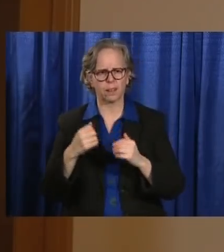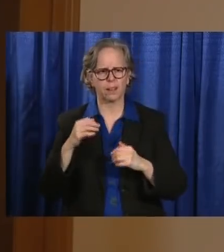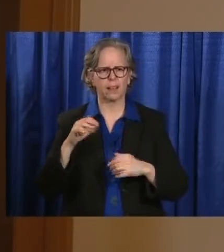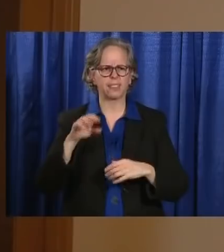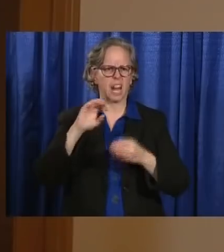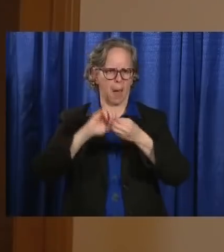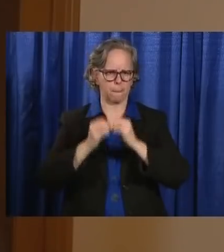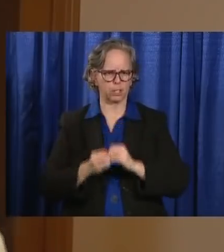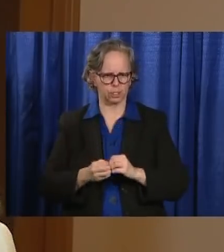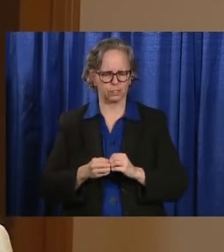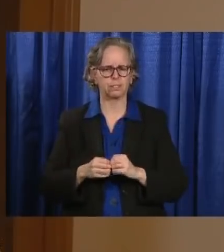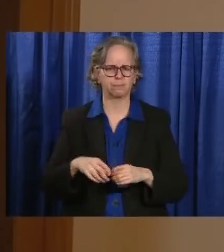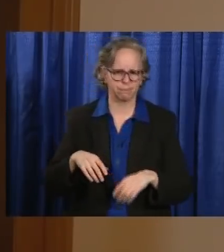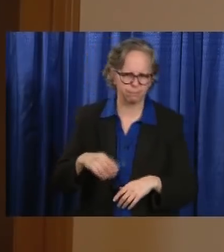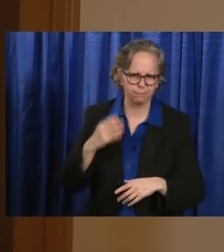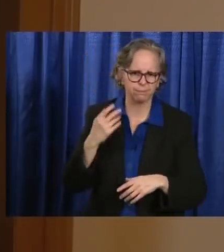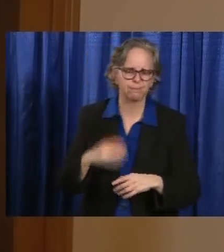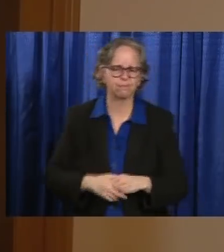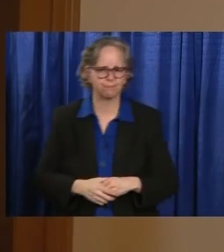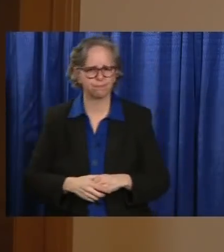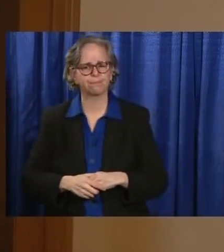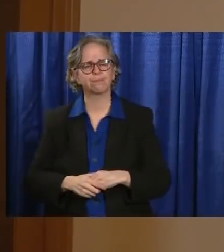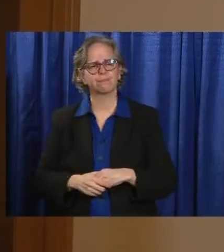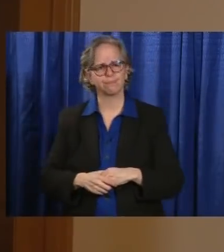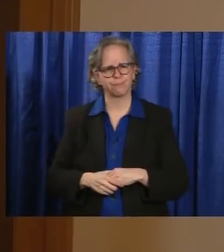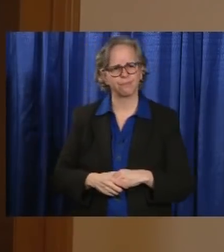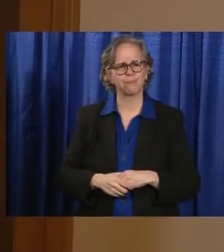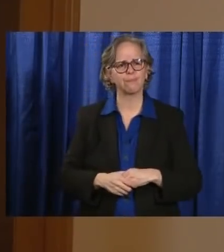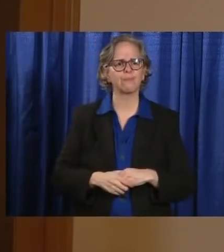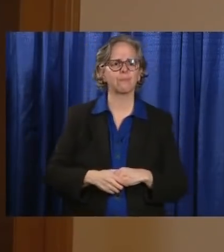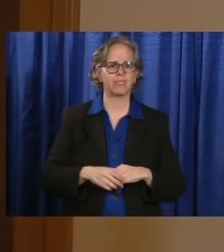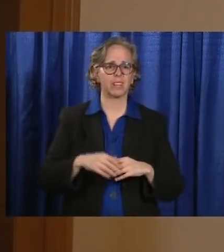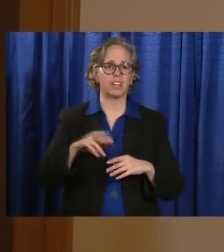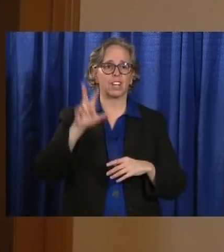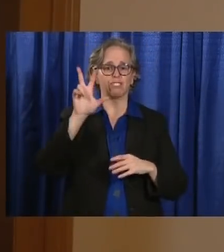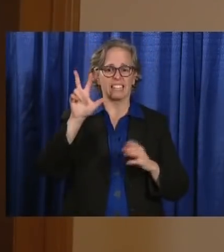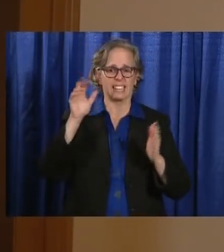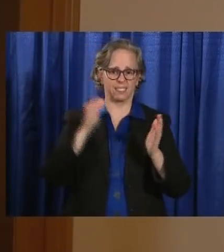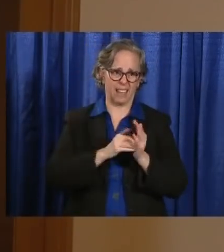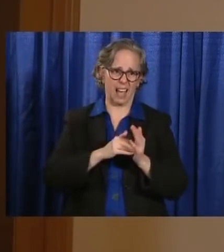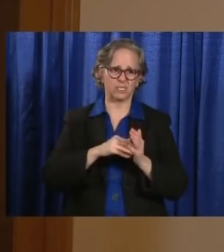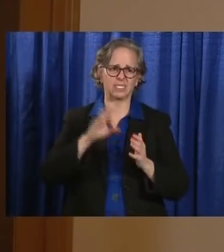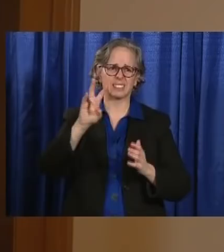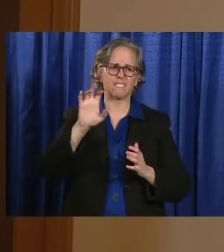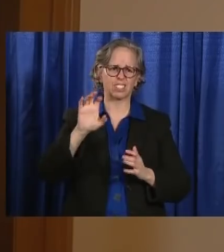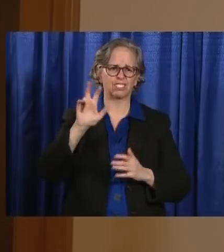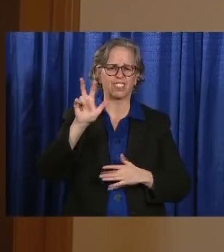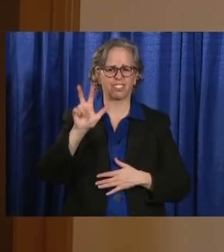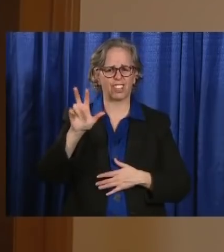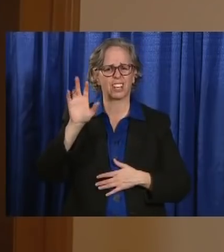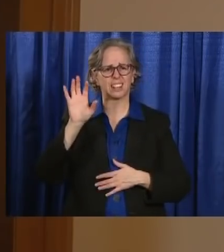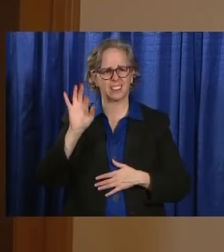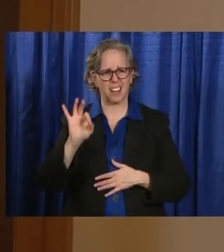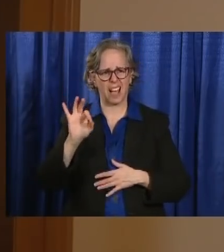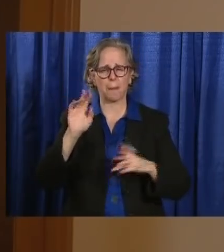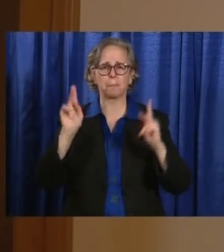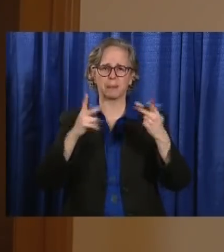LIGHTHEARTED. WE WANT TO STAY CONNECTED. I ALSO HAVE SOME SERIOUS THINGS TO TALK ABOUT TODAY. LET'S GET STARTED.